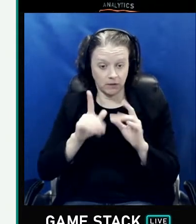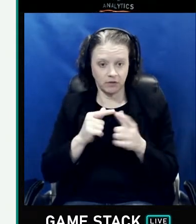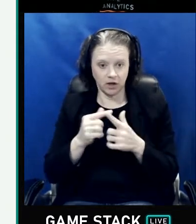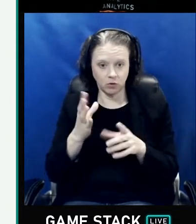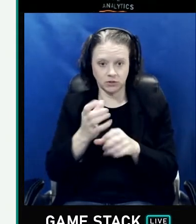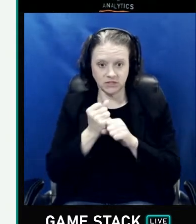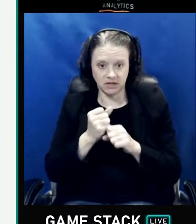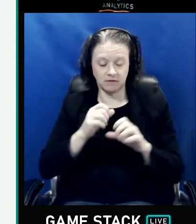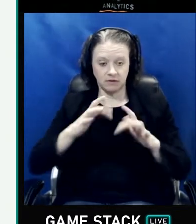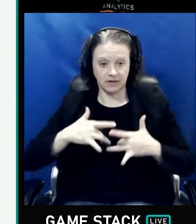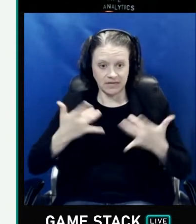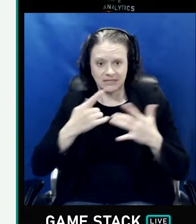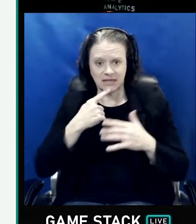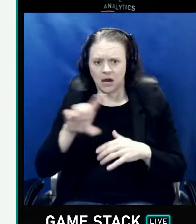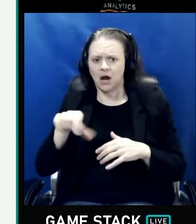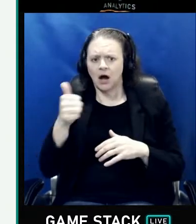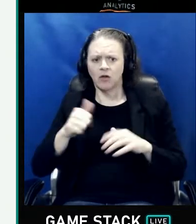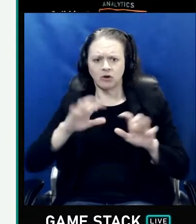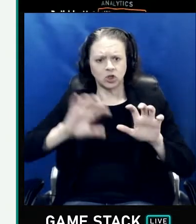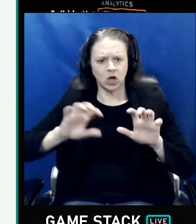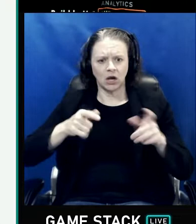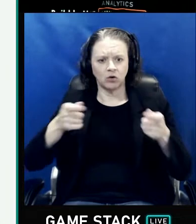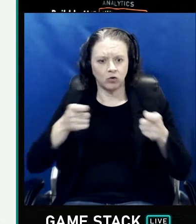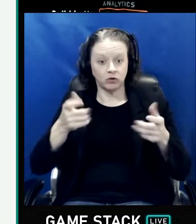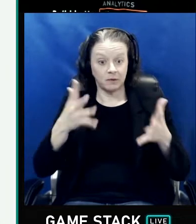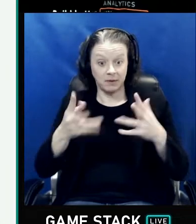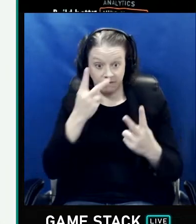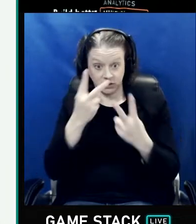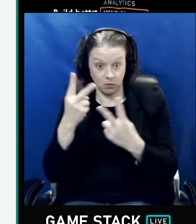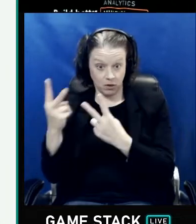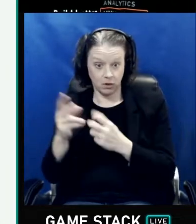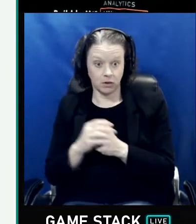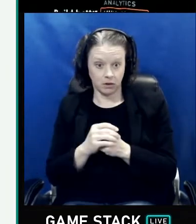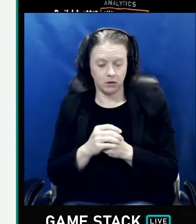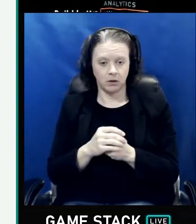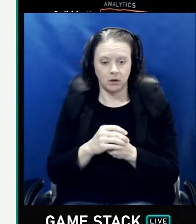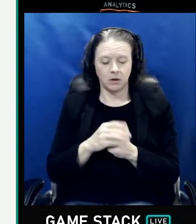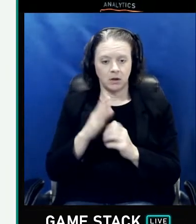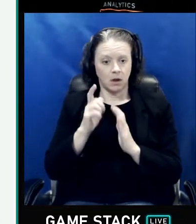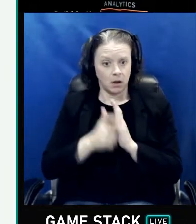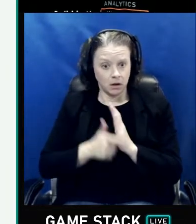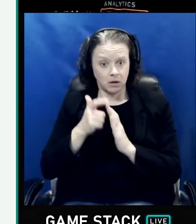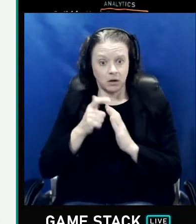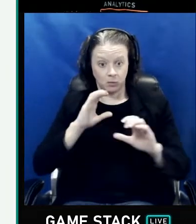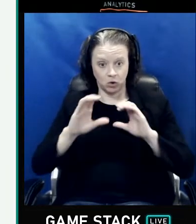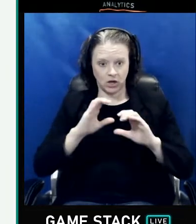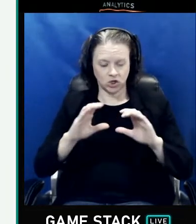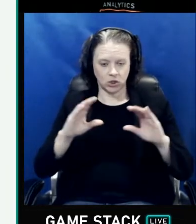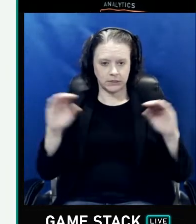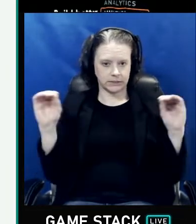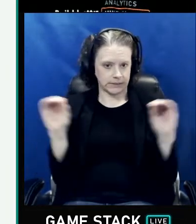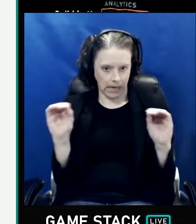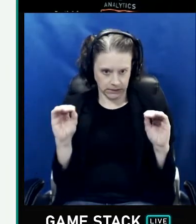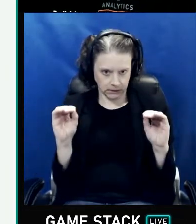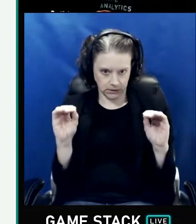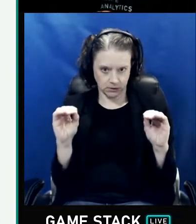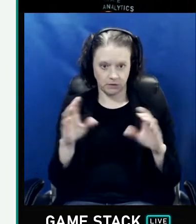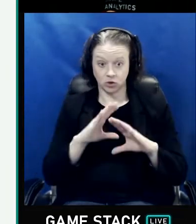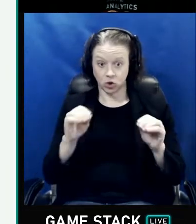other chat controls might be visible. By default, communication is none. There's no permissions, I should say pass between them.